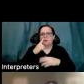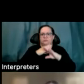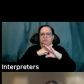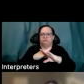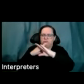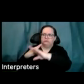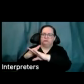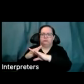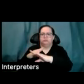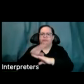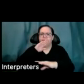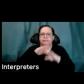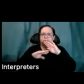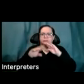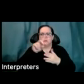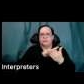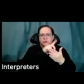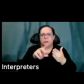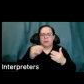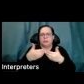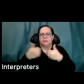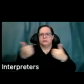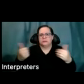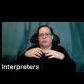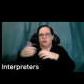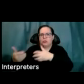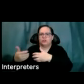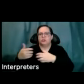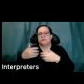segregation. Segregation was not only on an institutional level,